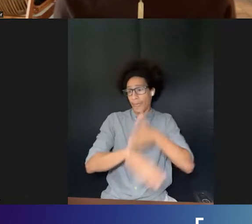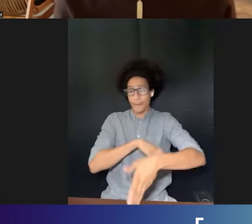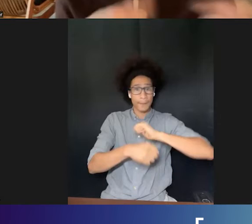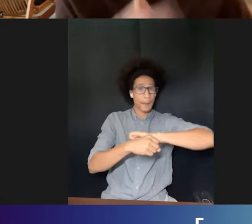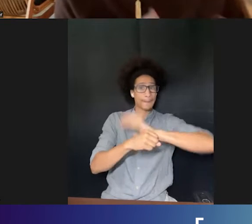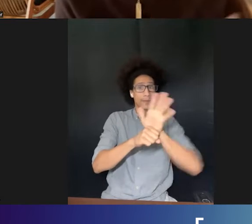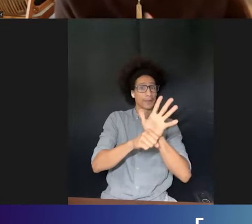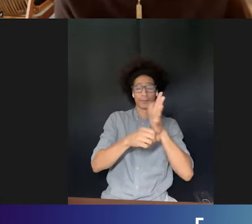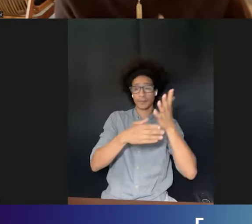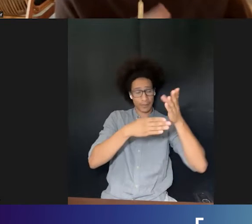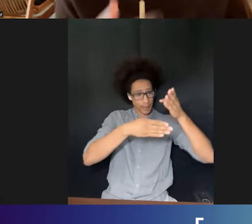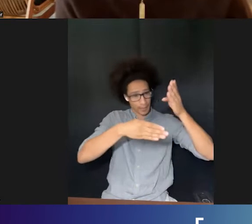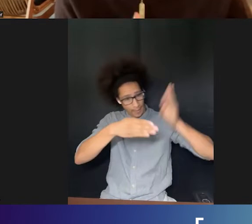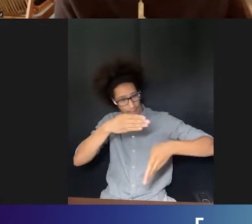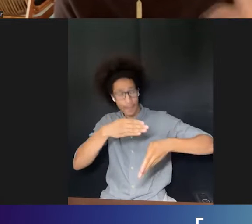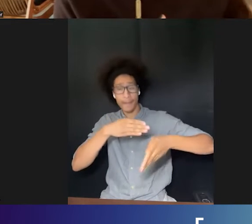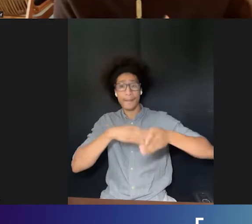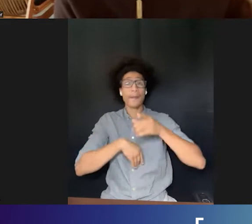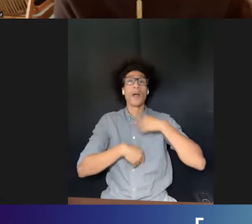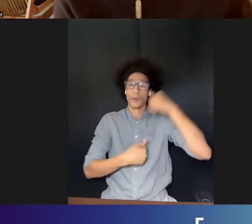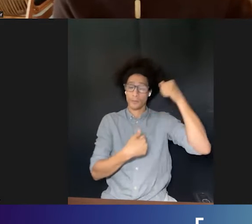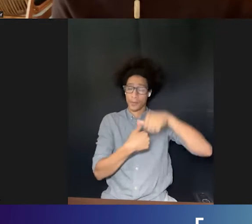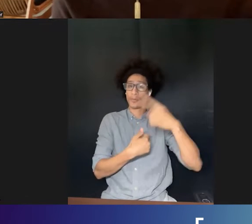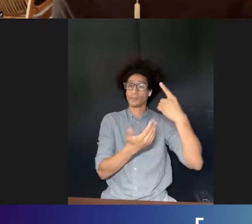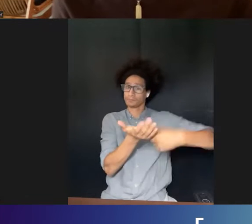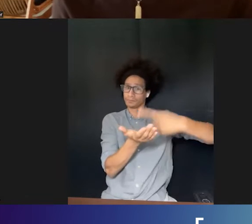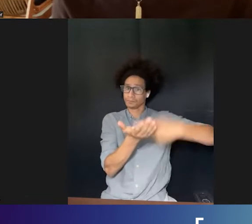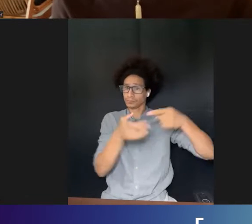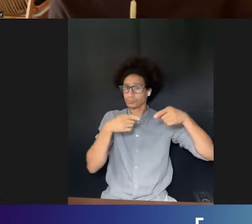do we rush to try to finish the film in time for festivals in 2021?